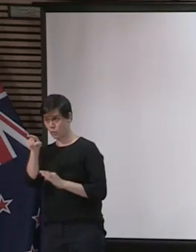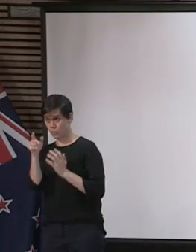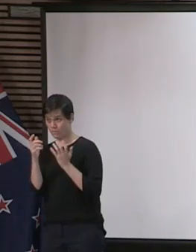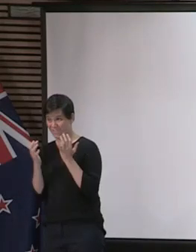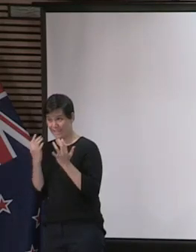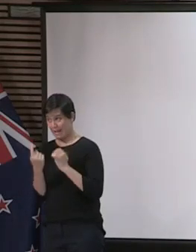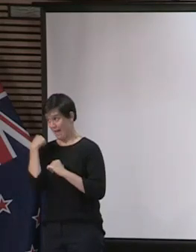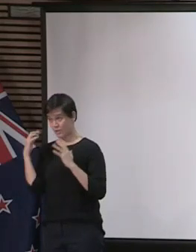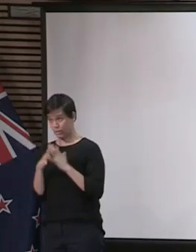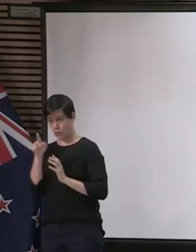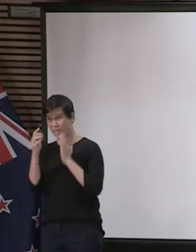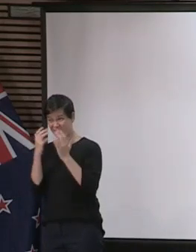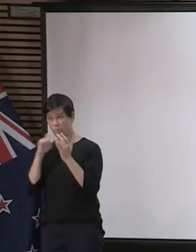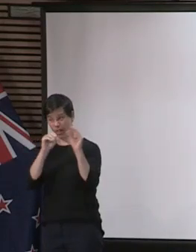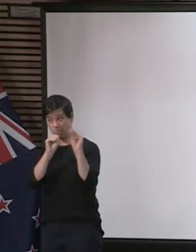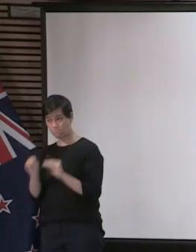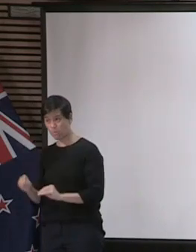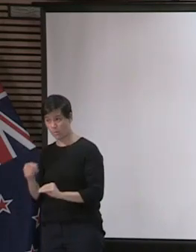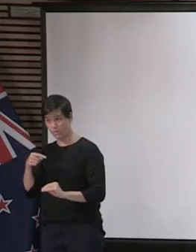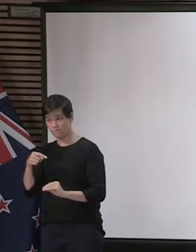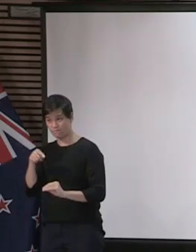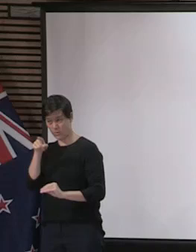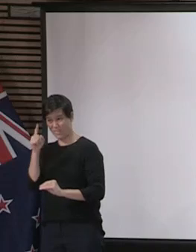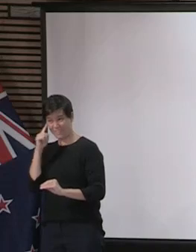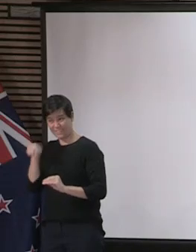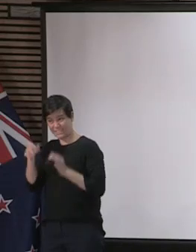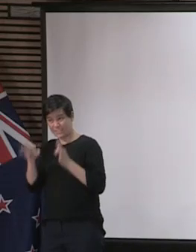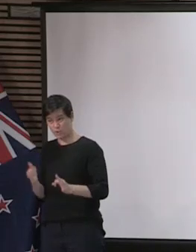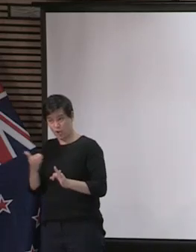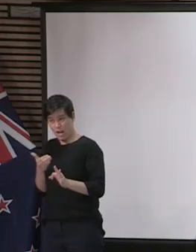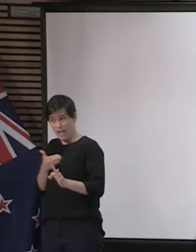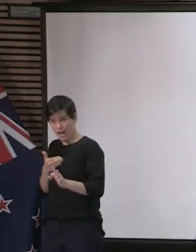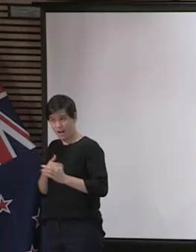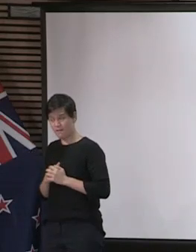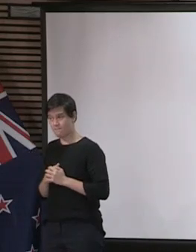In the lead-up did you think we would move out of lockdown this week? Is that where your head was at?